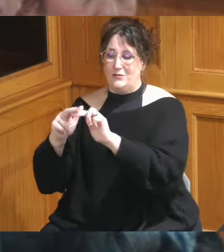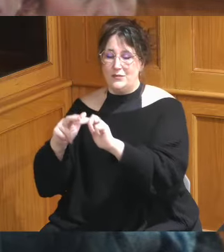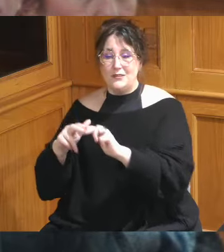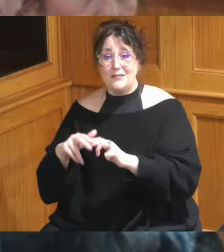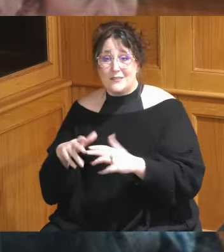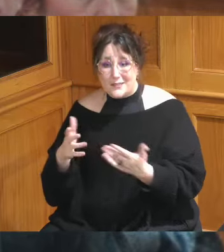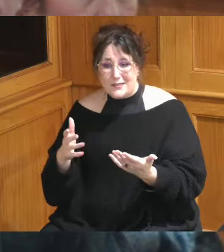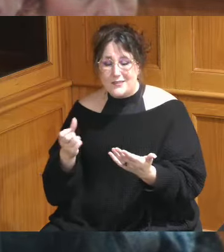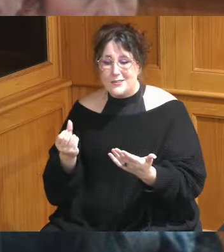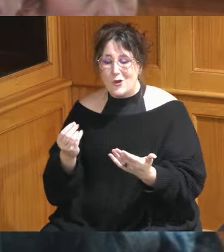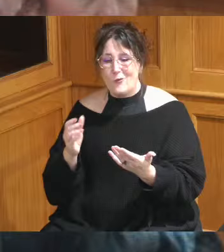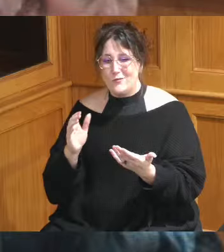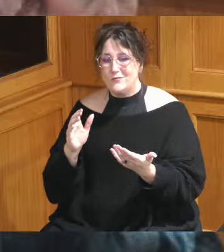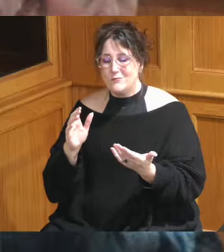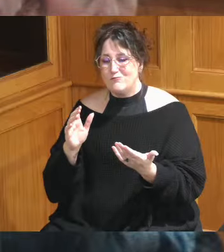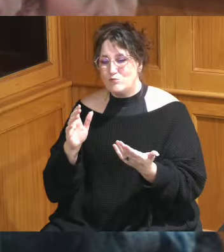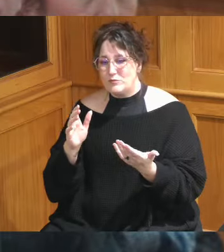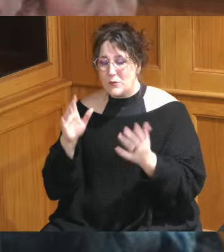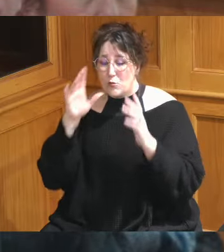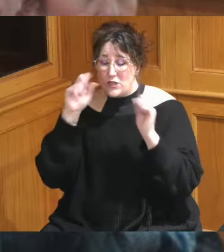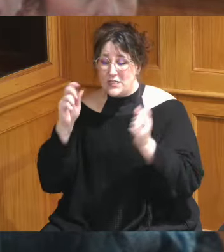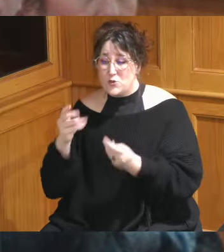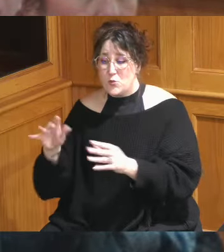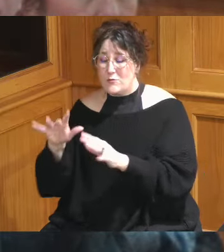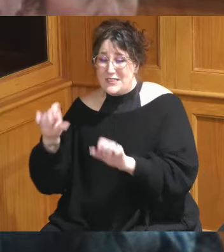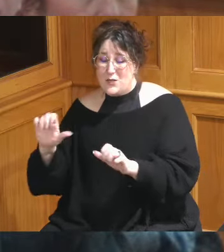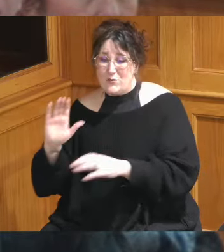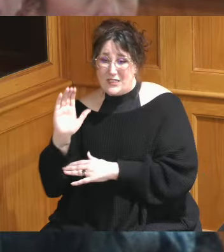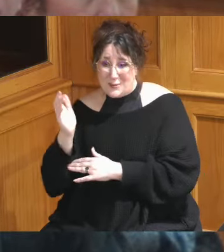they tend to be pretty similar and we can determine what the impact is going to be.